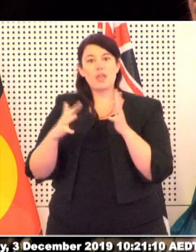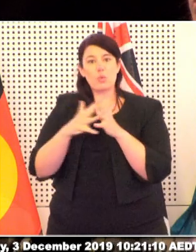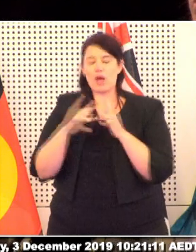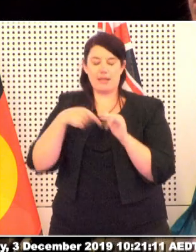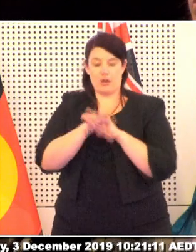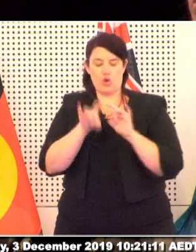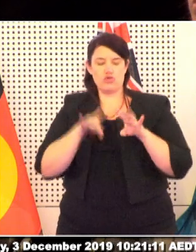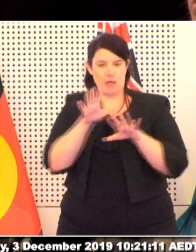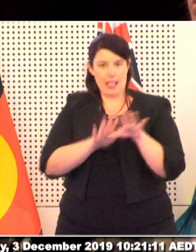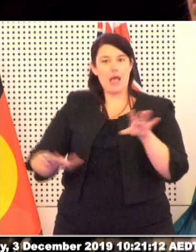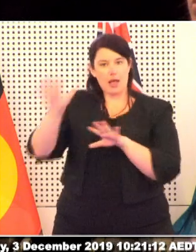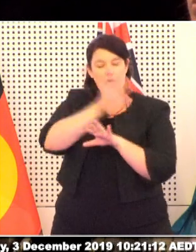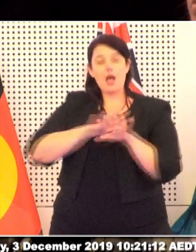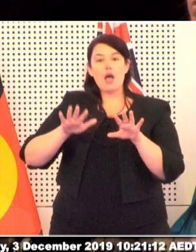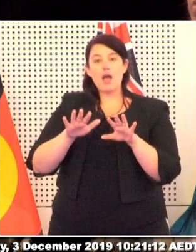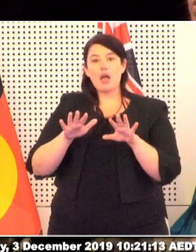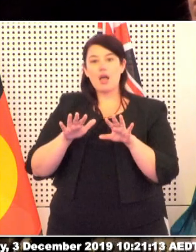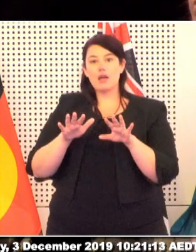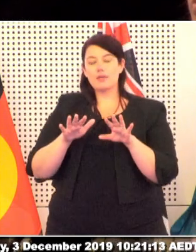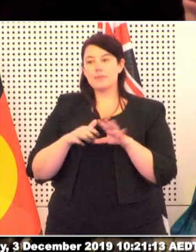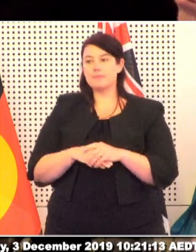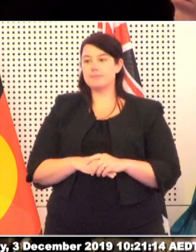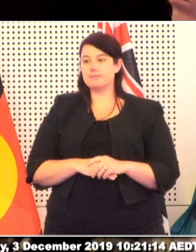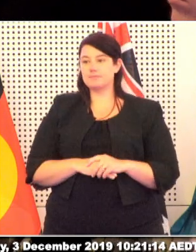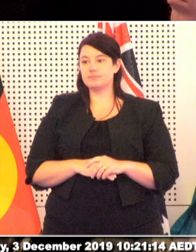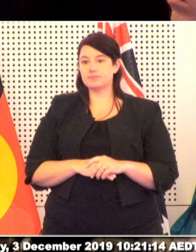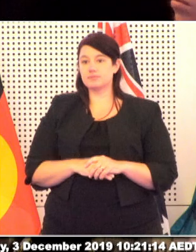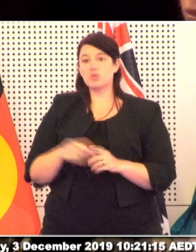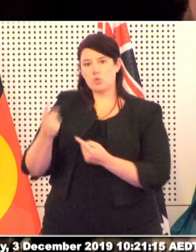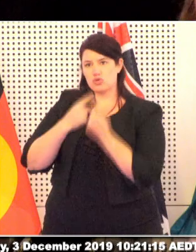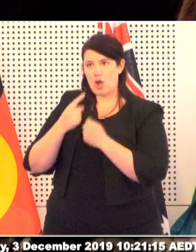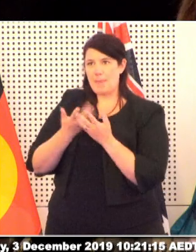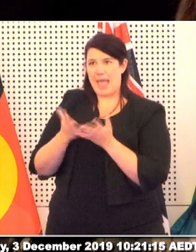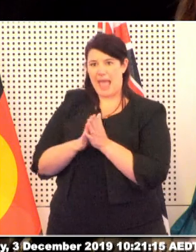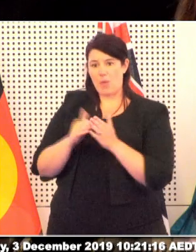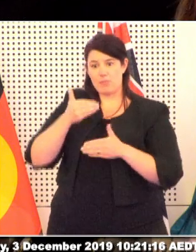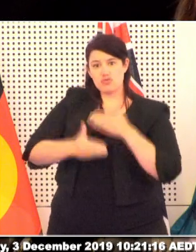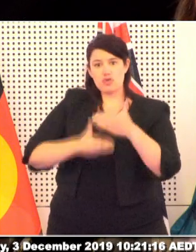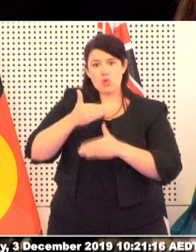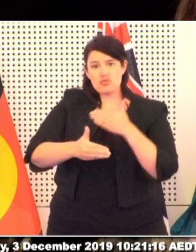describe that, perhaps starting with New South Wales? Sorry, could you repeat the question?